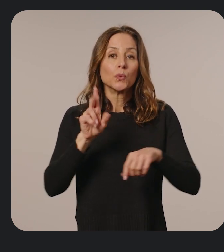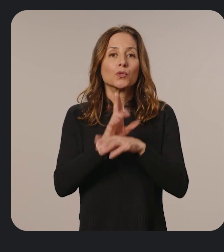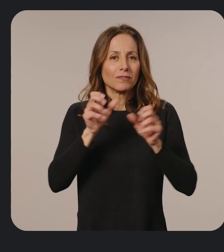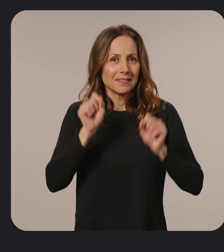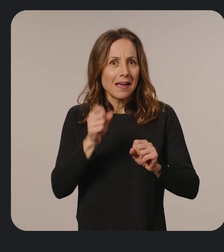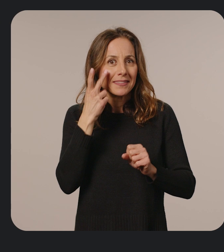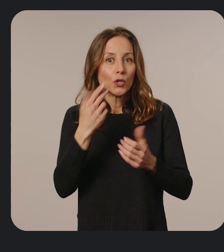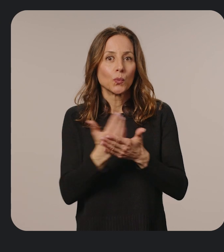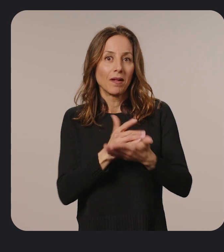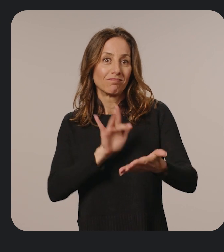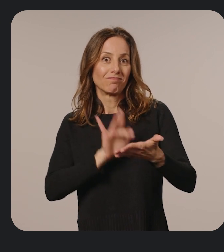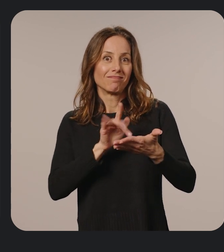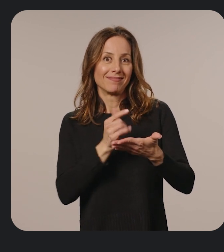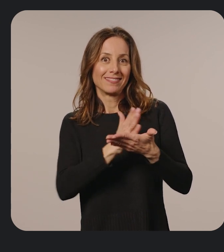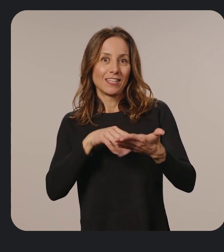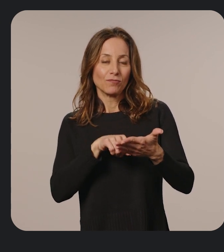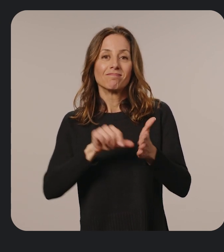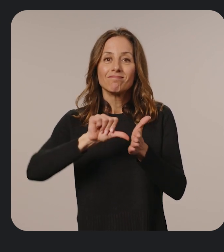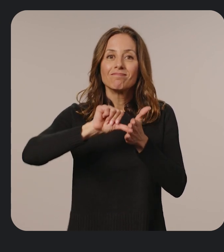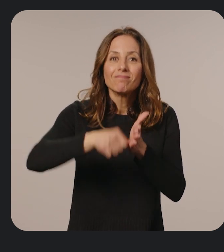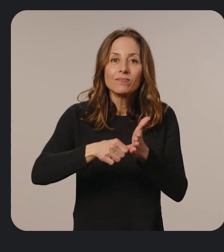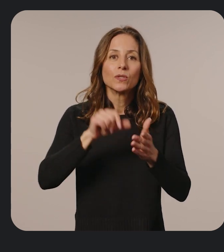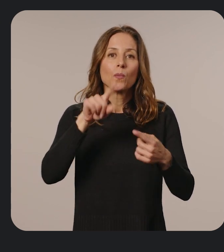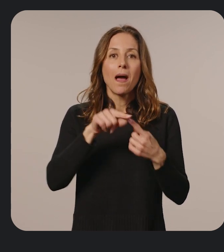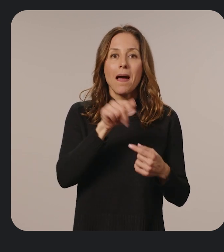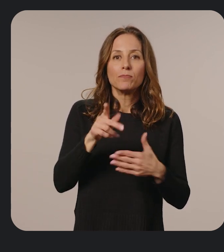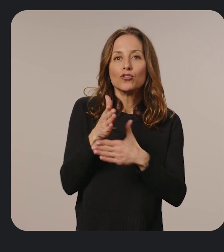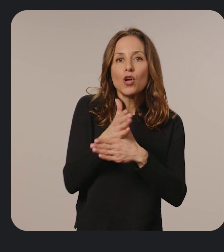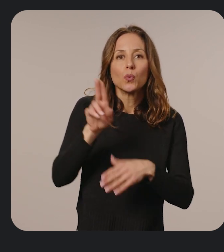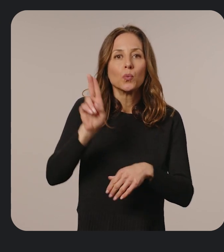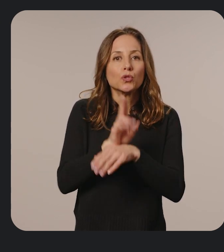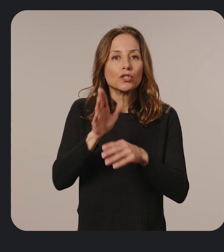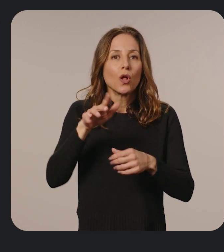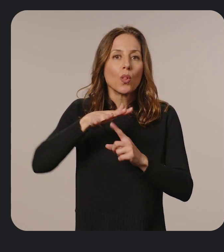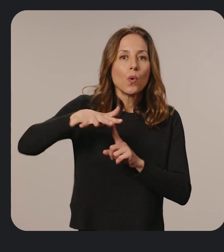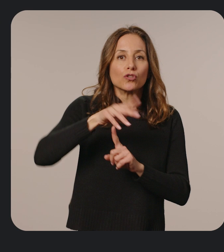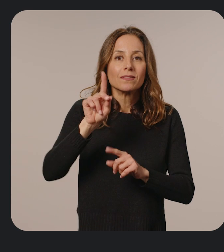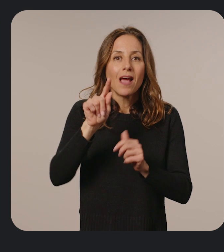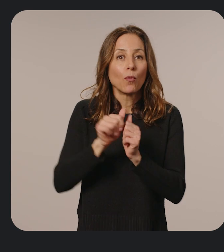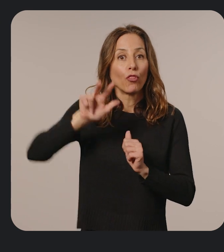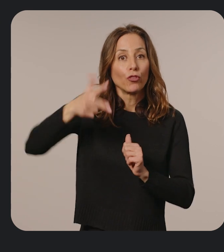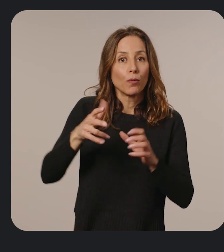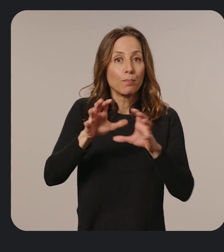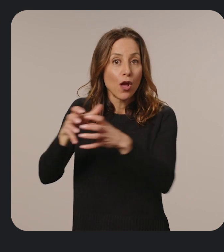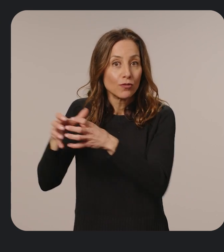Users will see a new clickable section that highlights when apps share users' location data with third parties.